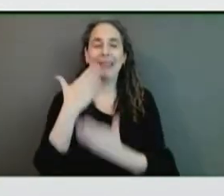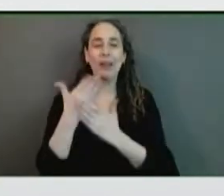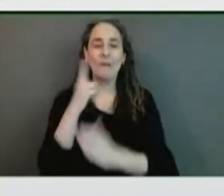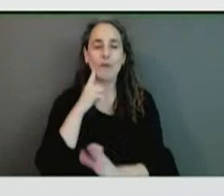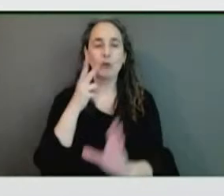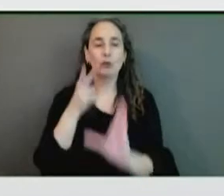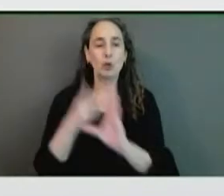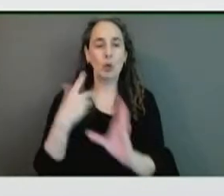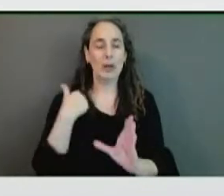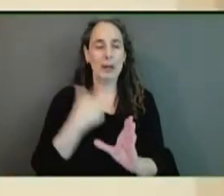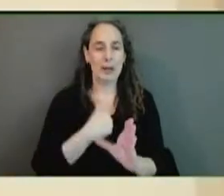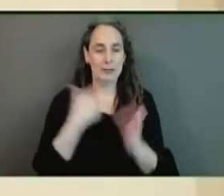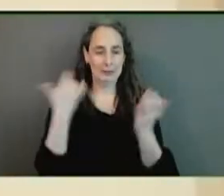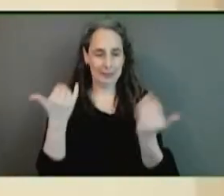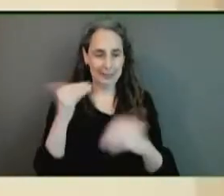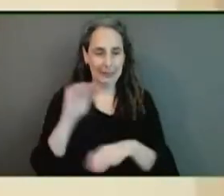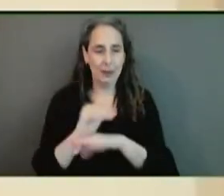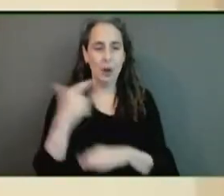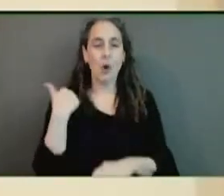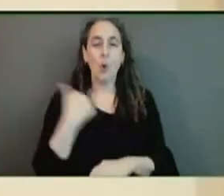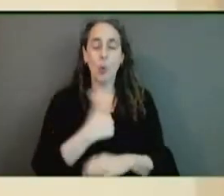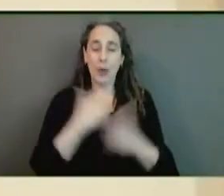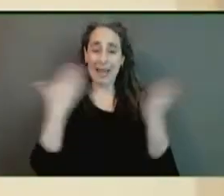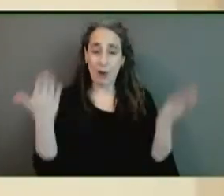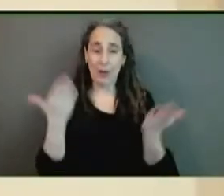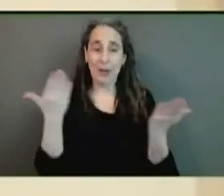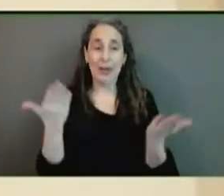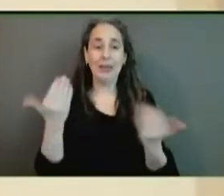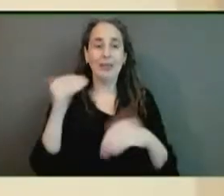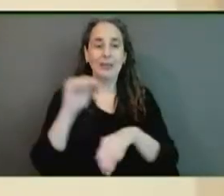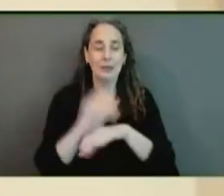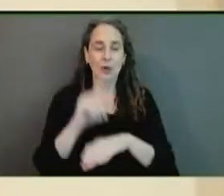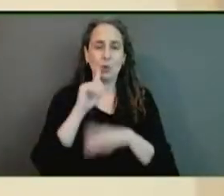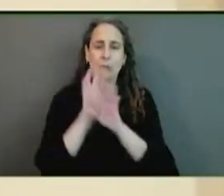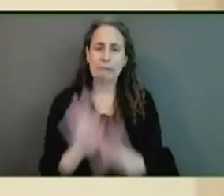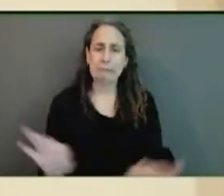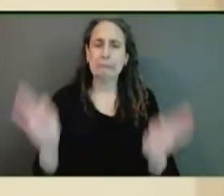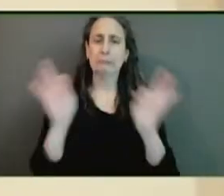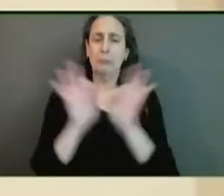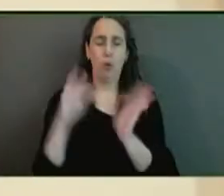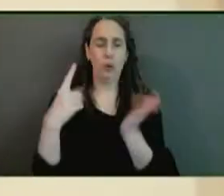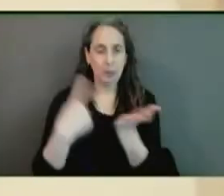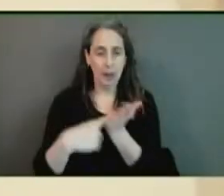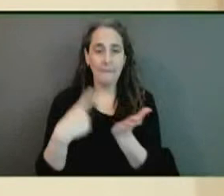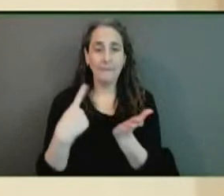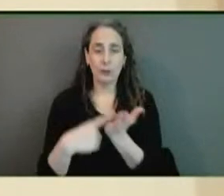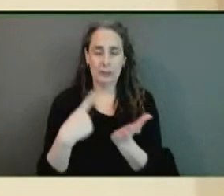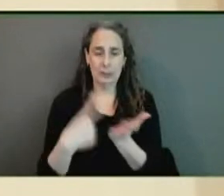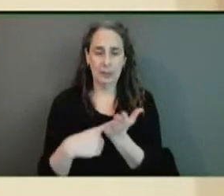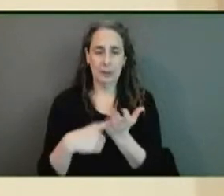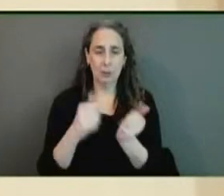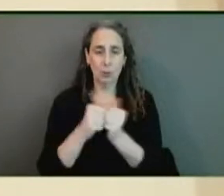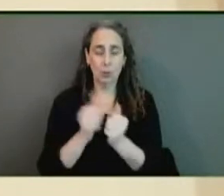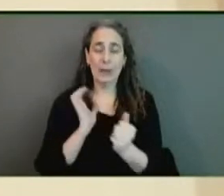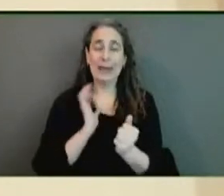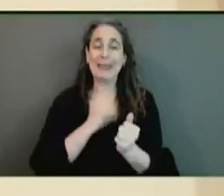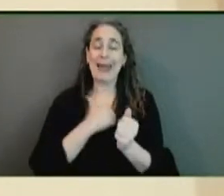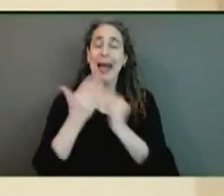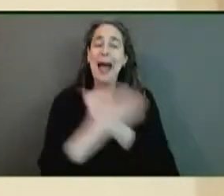Crane. Good evening, and thank you for joining us this evening . We are here this evening to